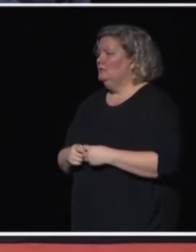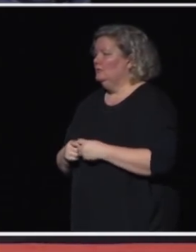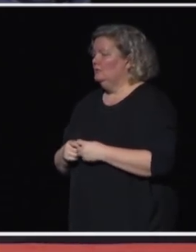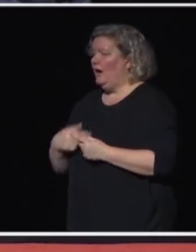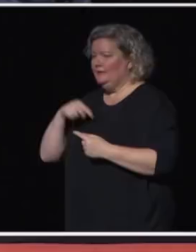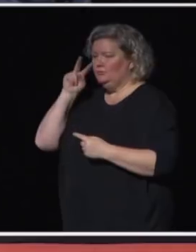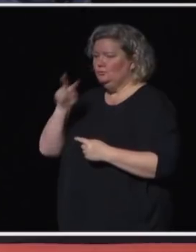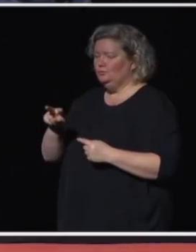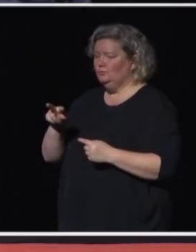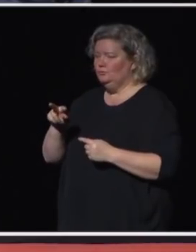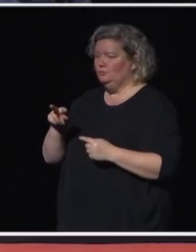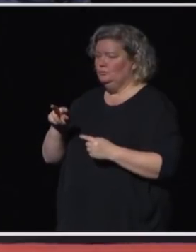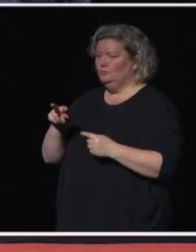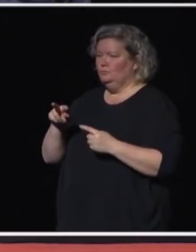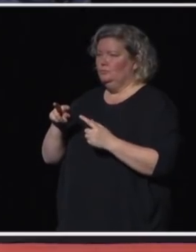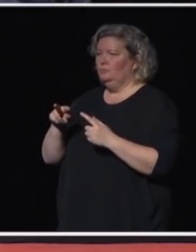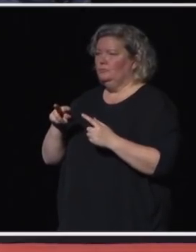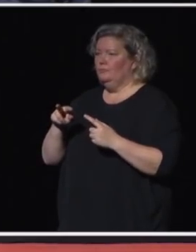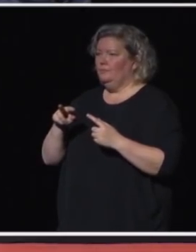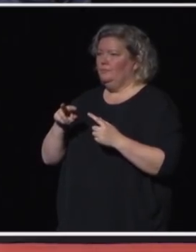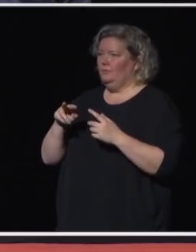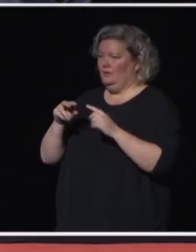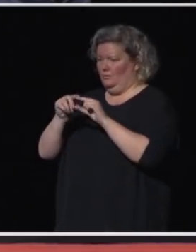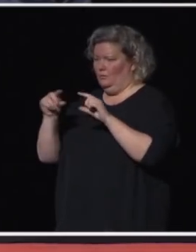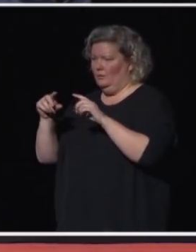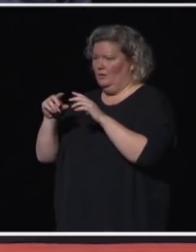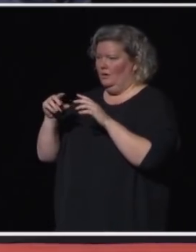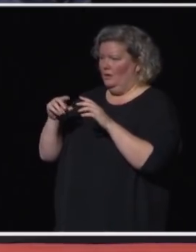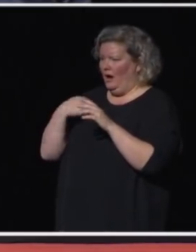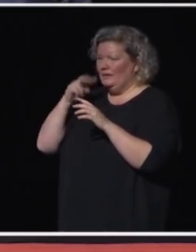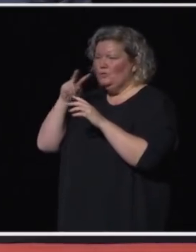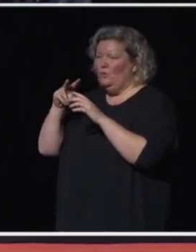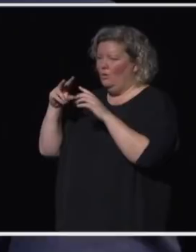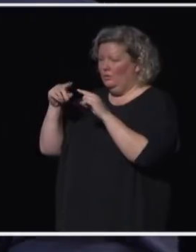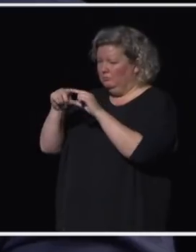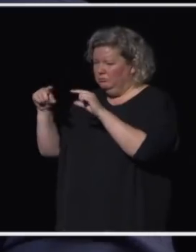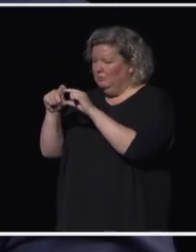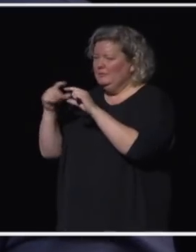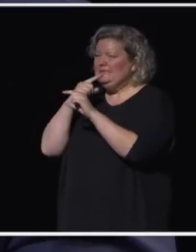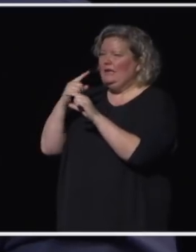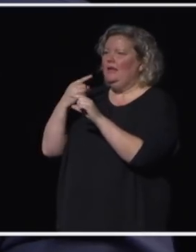I saw that the police from that particular jurisdiction had killed somebody and they killed a lot people